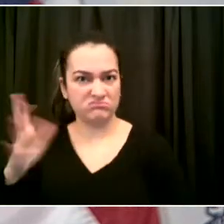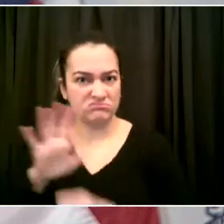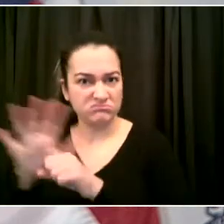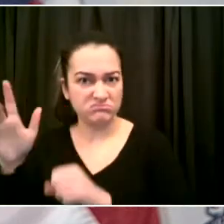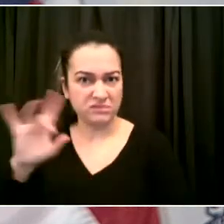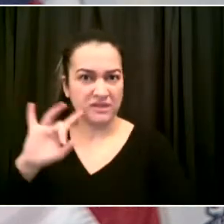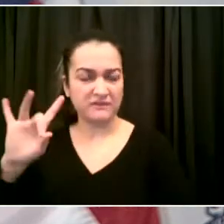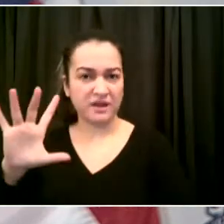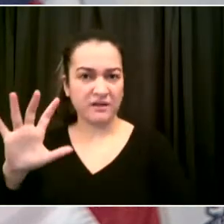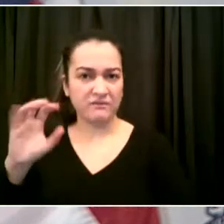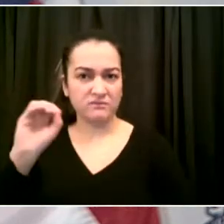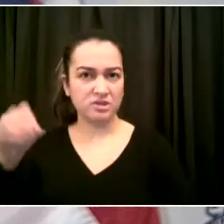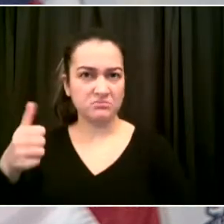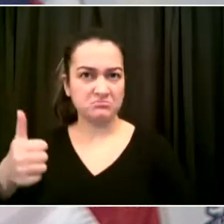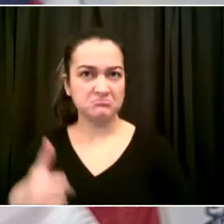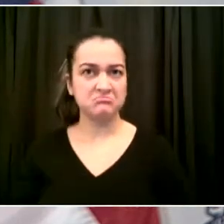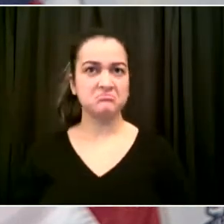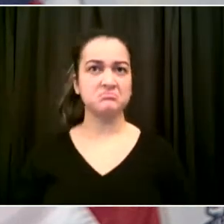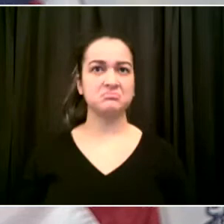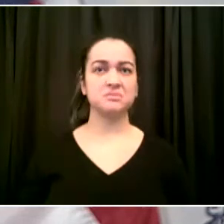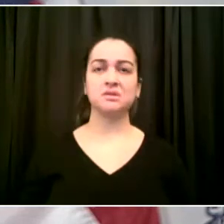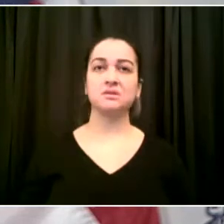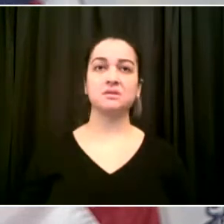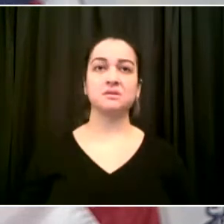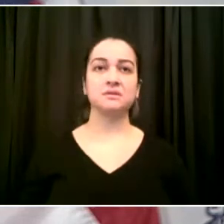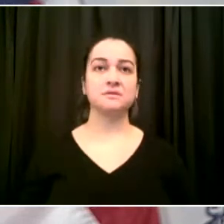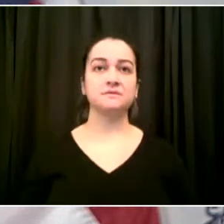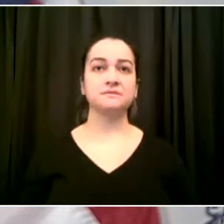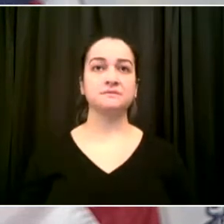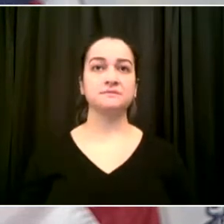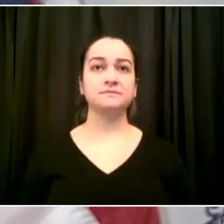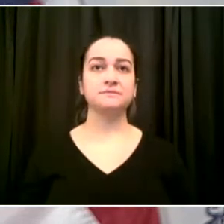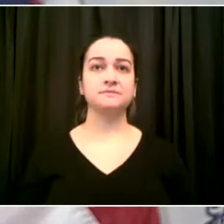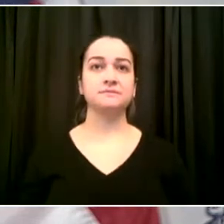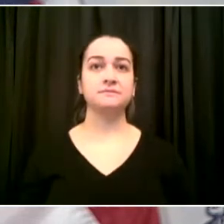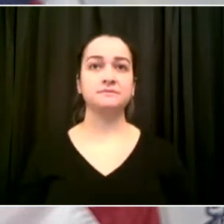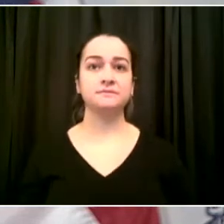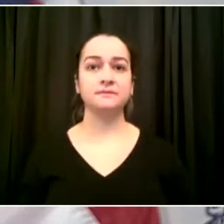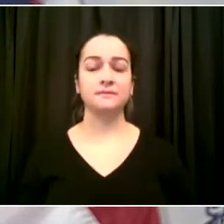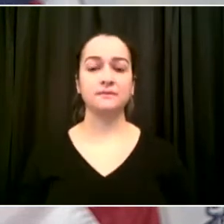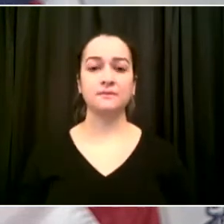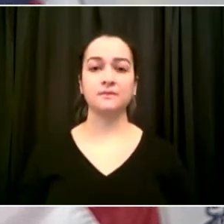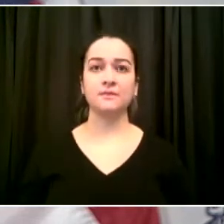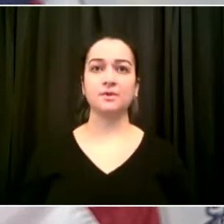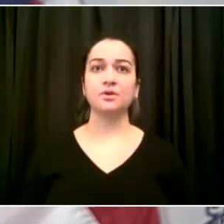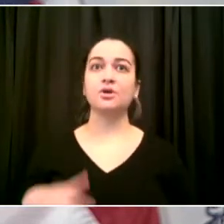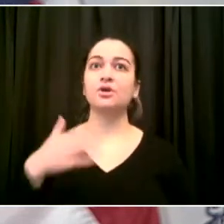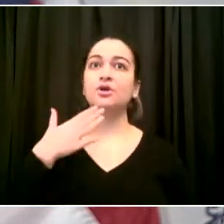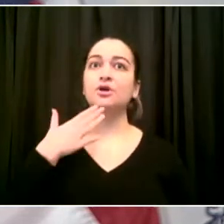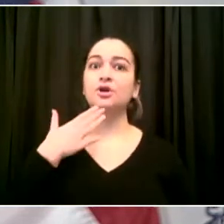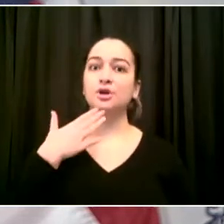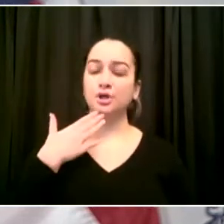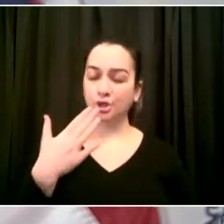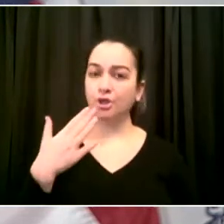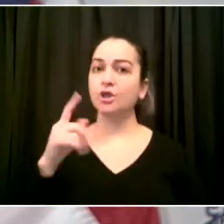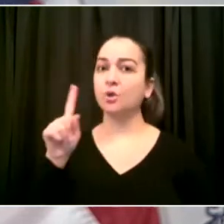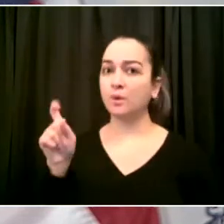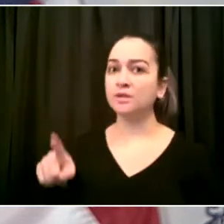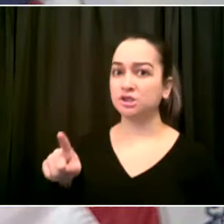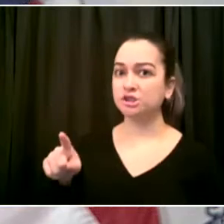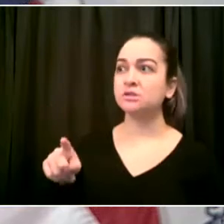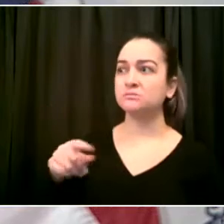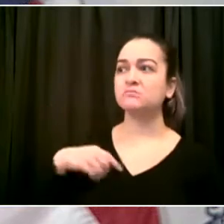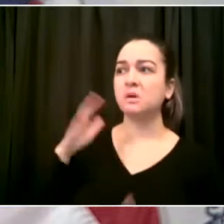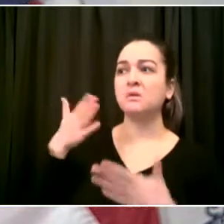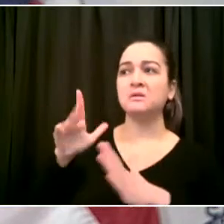APPRECIATE